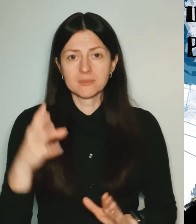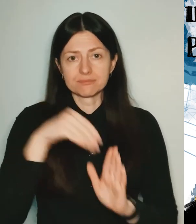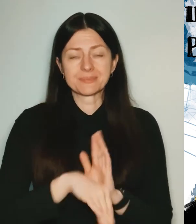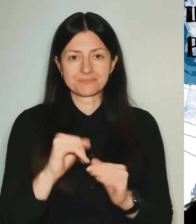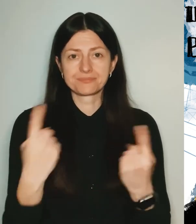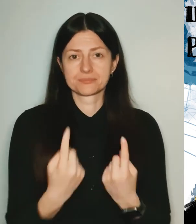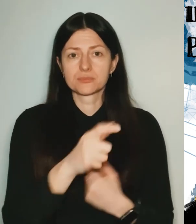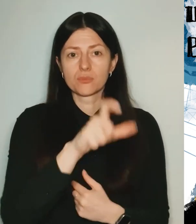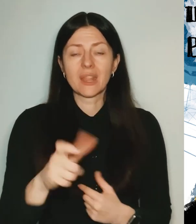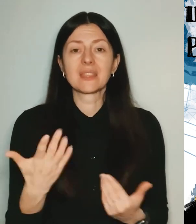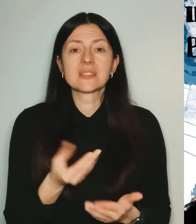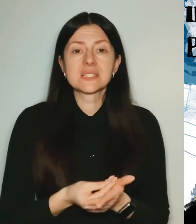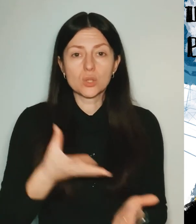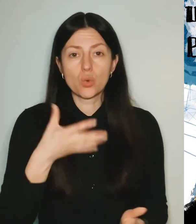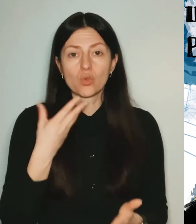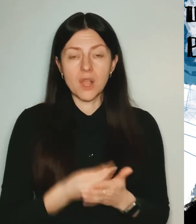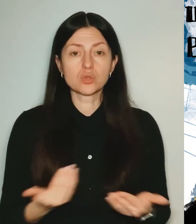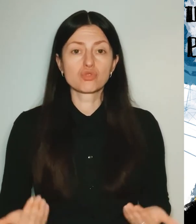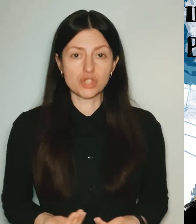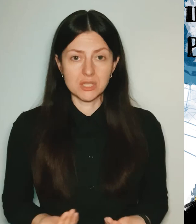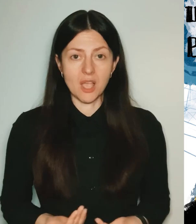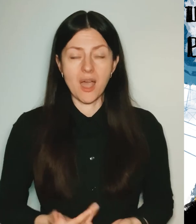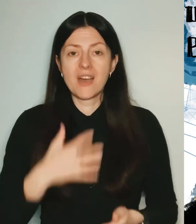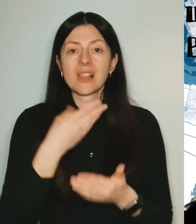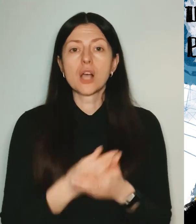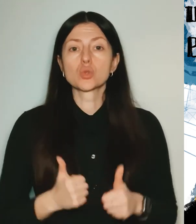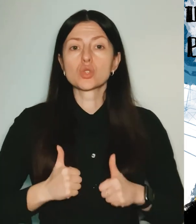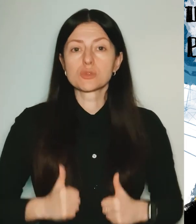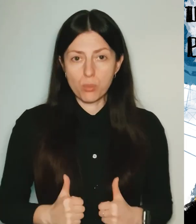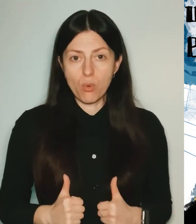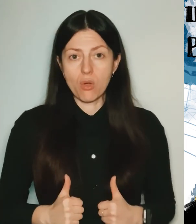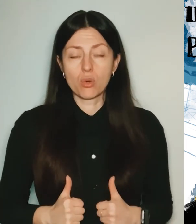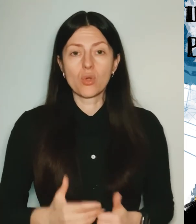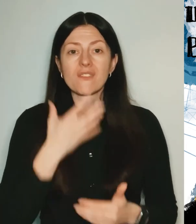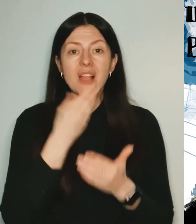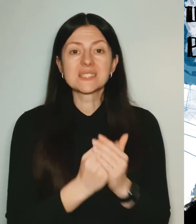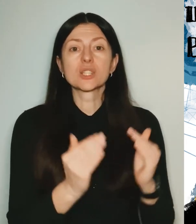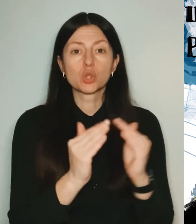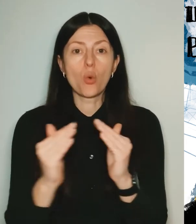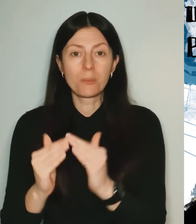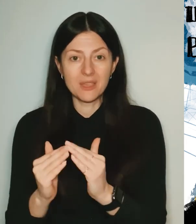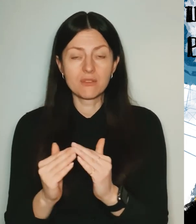but from the civilians as well, from those who are detaining and keeping the war a little bit further from my home